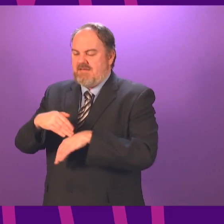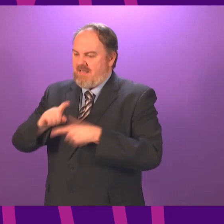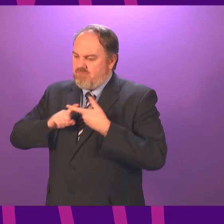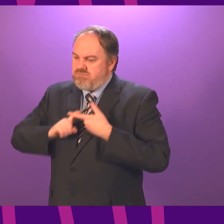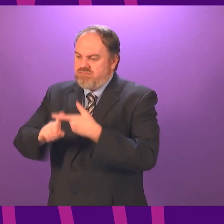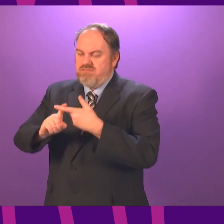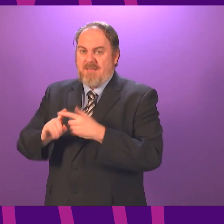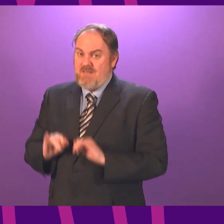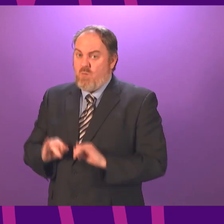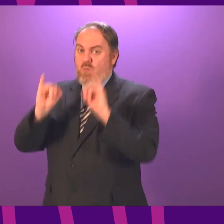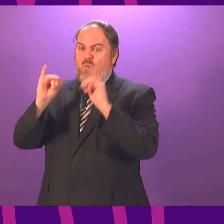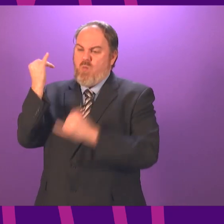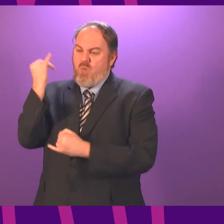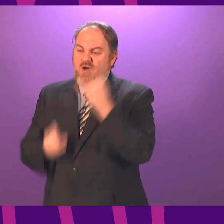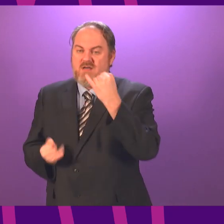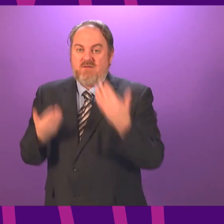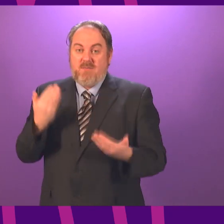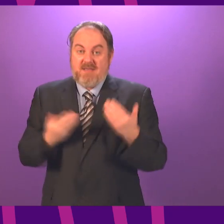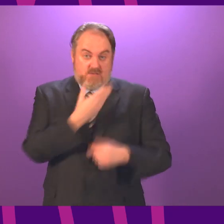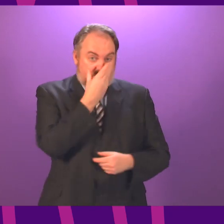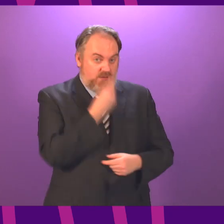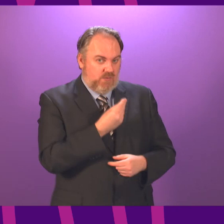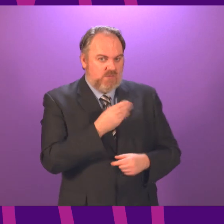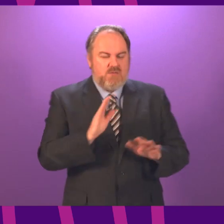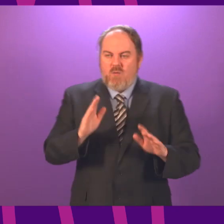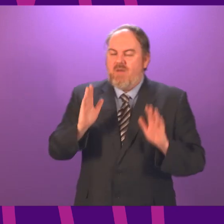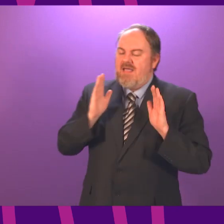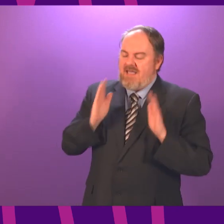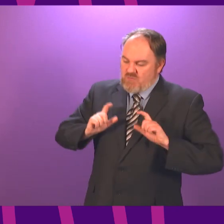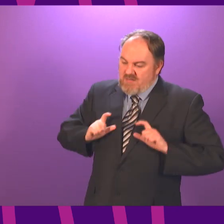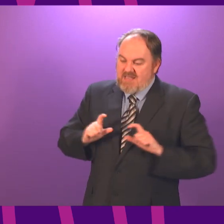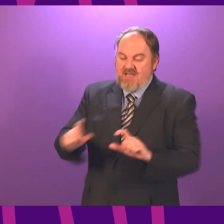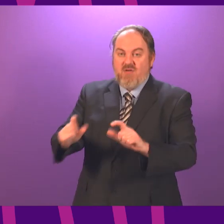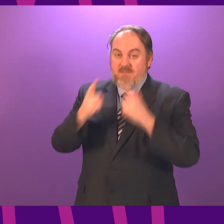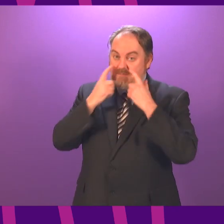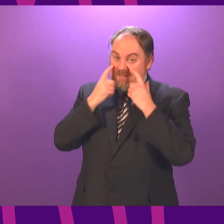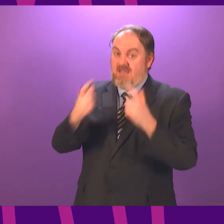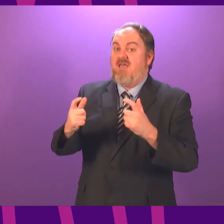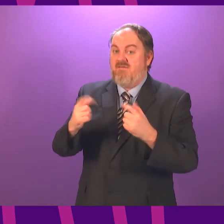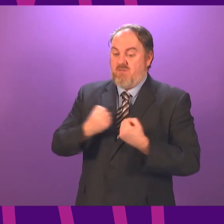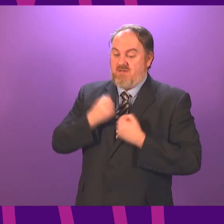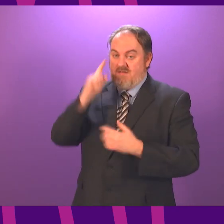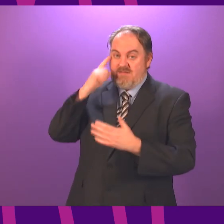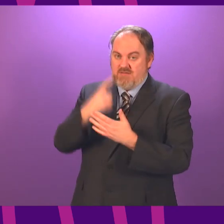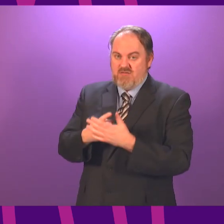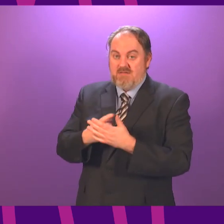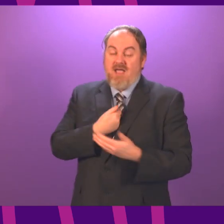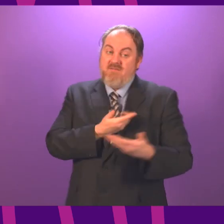about it would be a really dangerous thing to do. I had a conversation with the chief medical officer this morning, and he said—I have